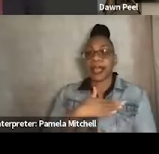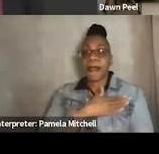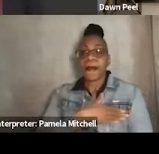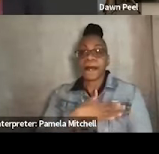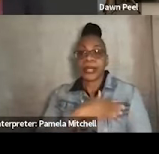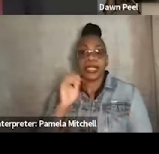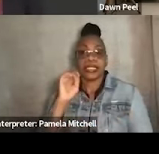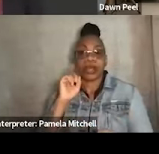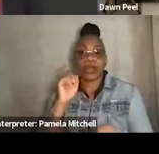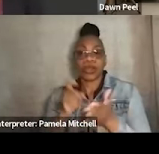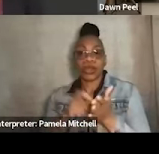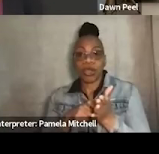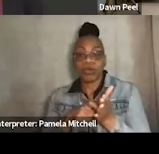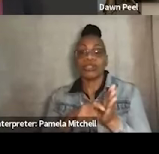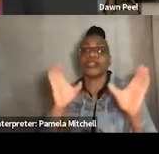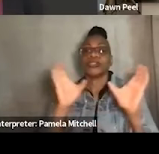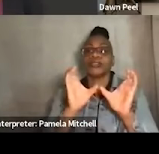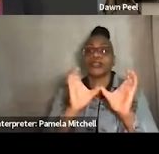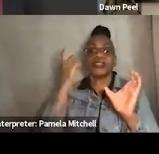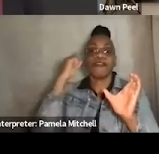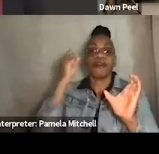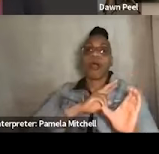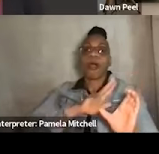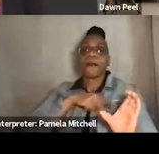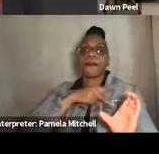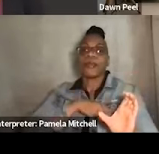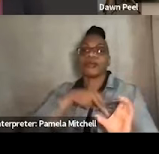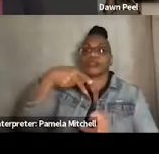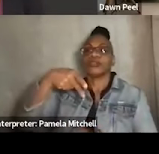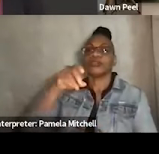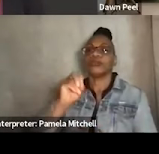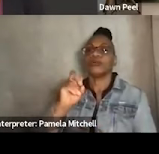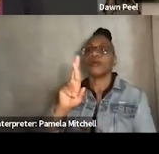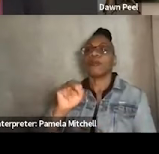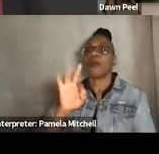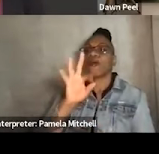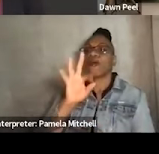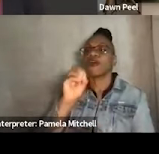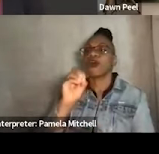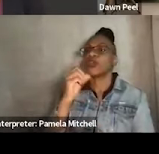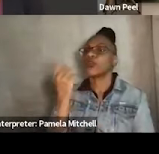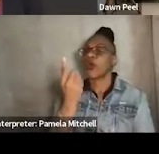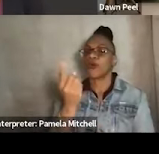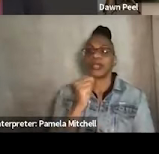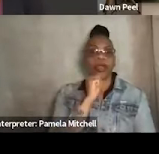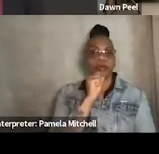is for personal portfolio use only, and we are not able to offer CEU credits for today's event.